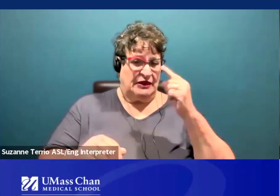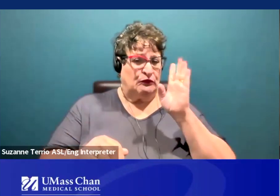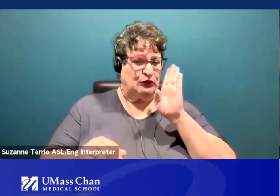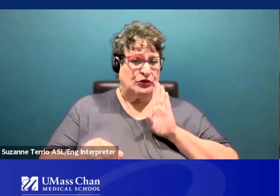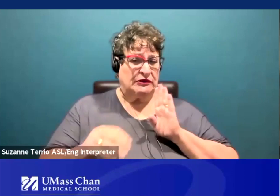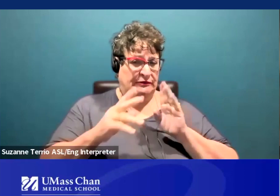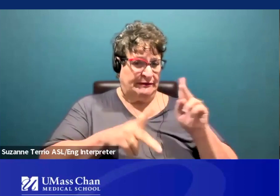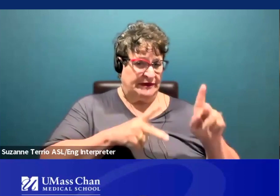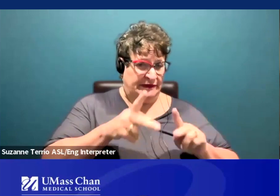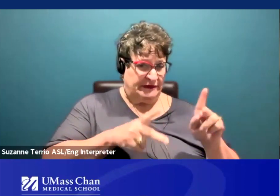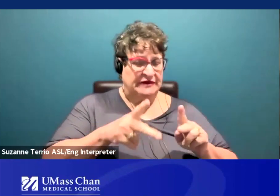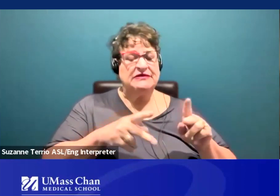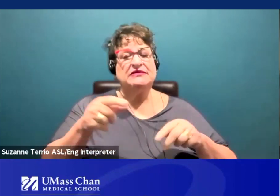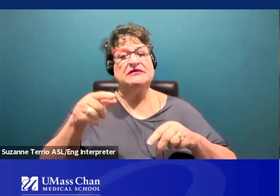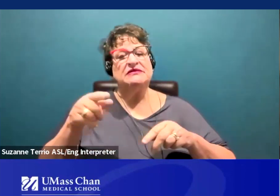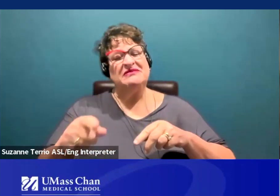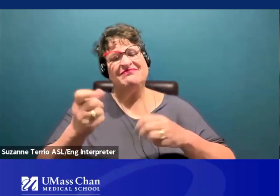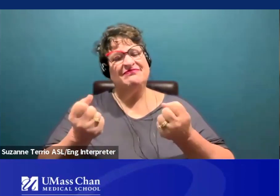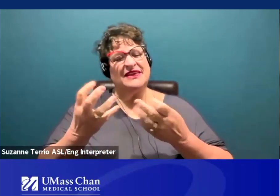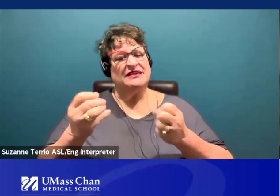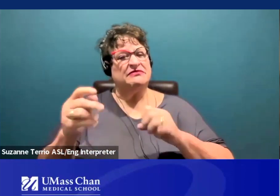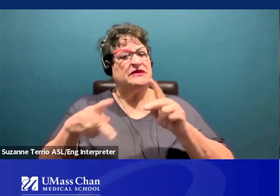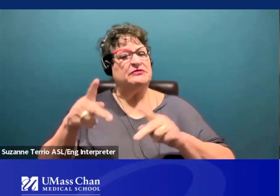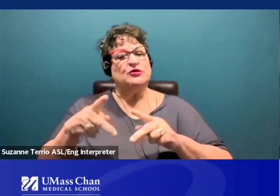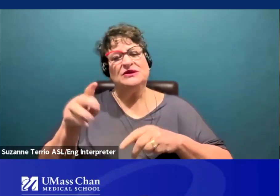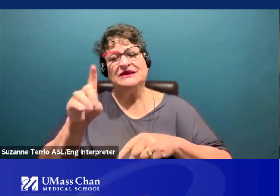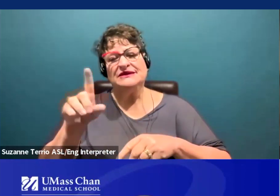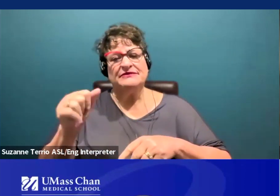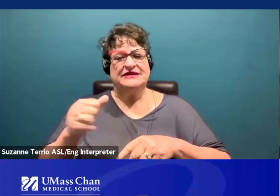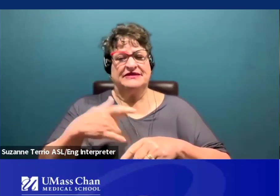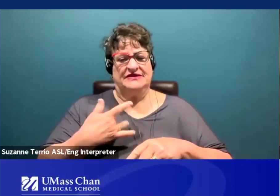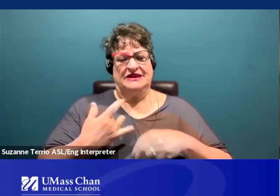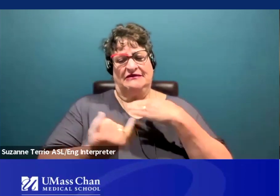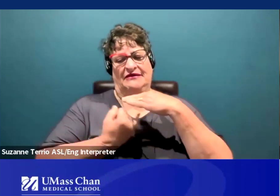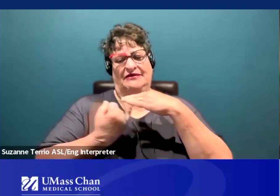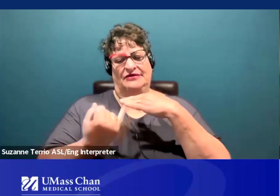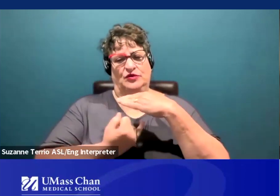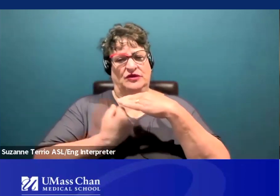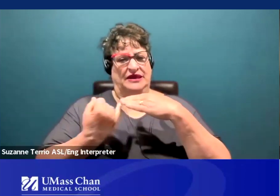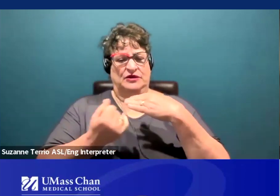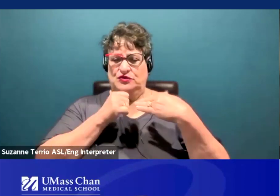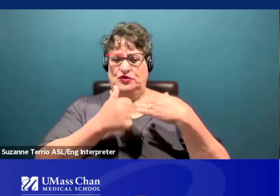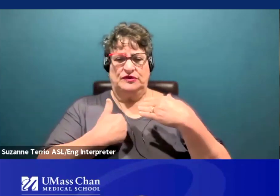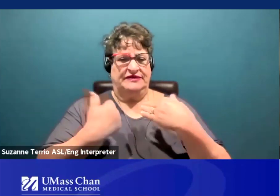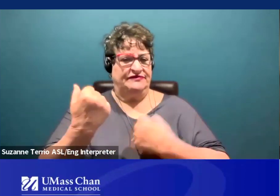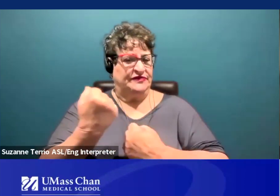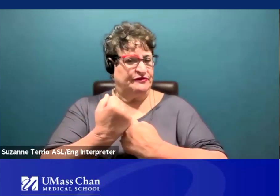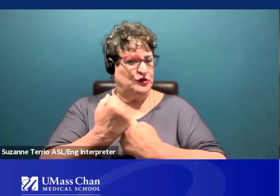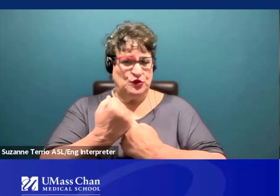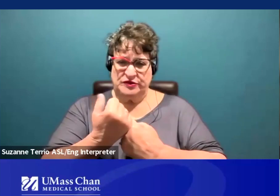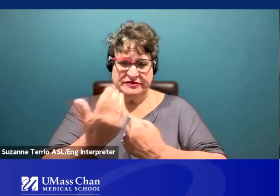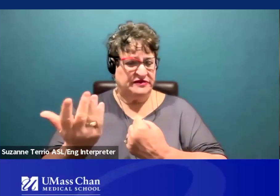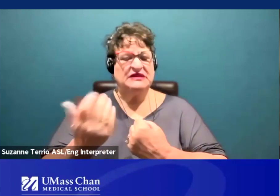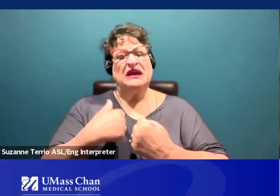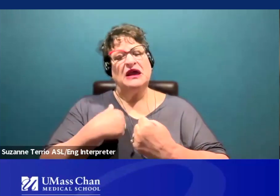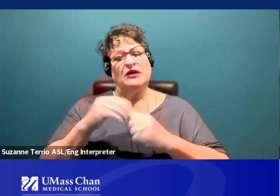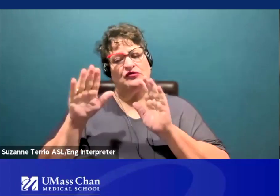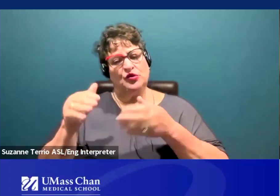are isolated and might not have that. What I would focus on there is what the child welfare agency's duty is.